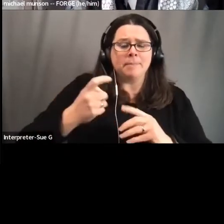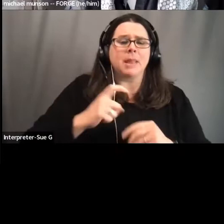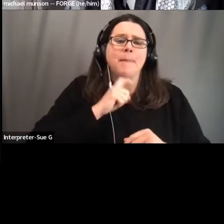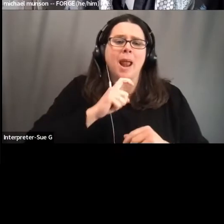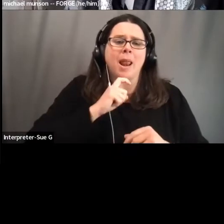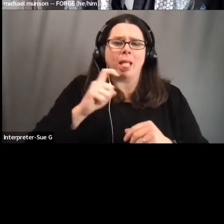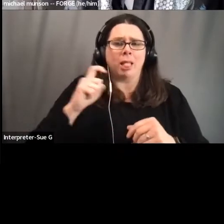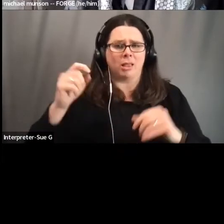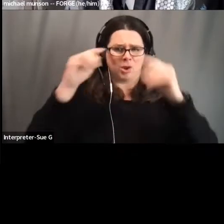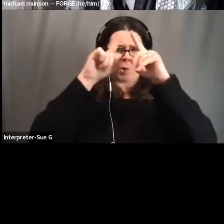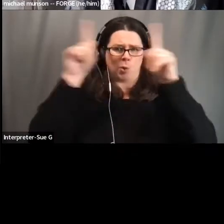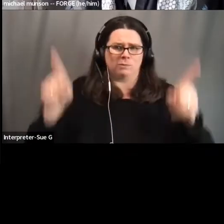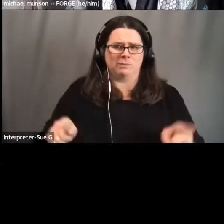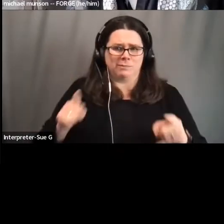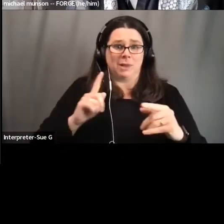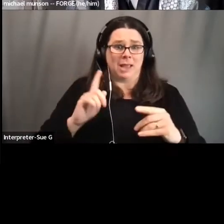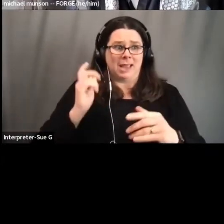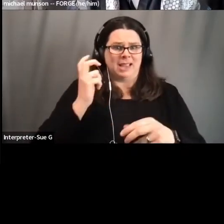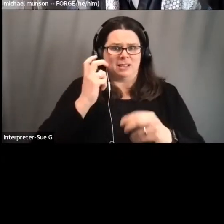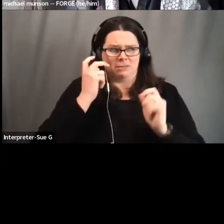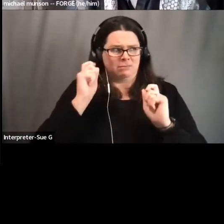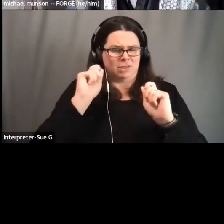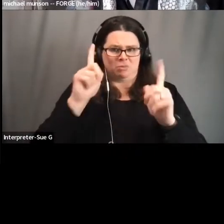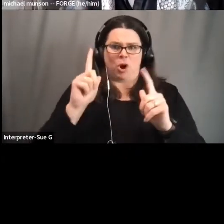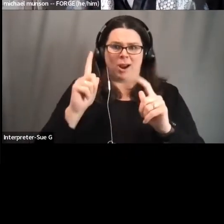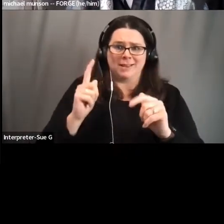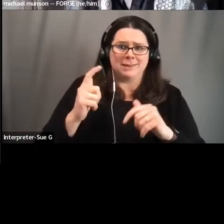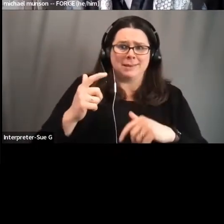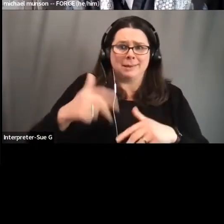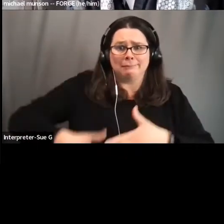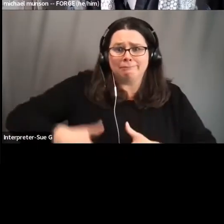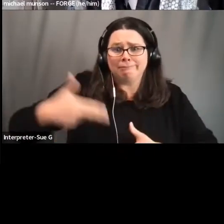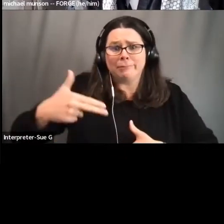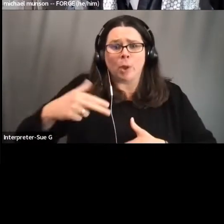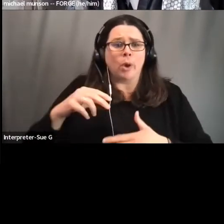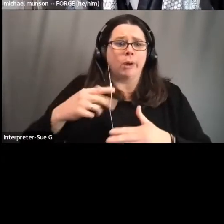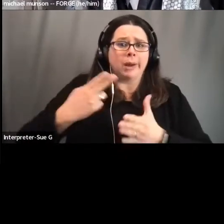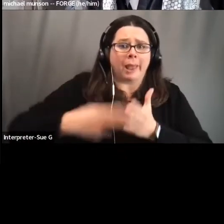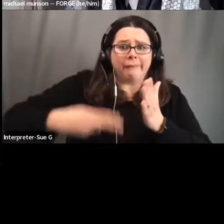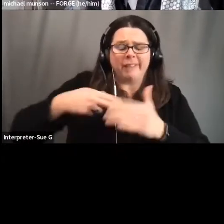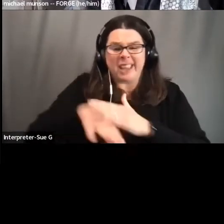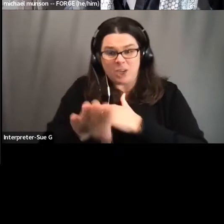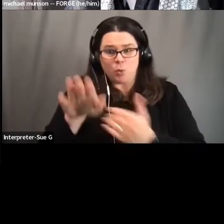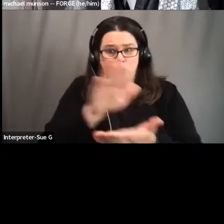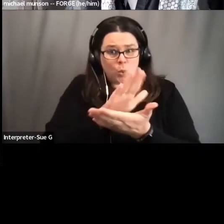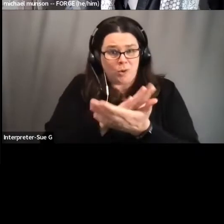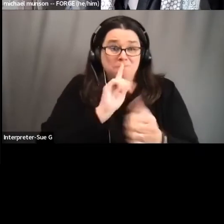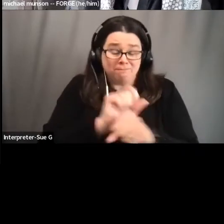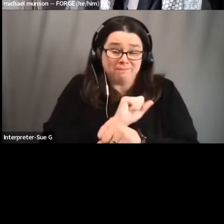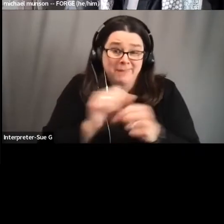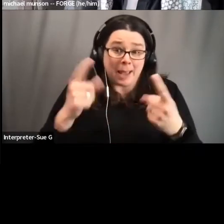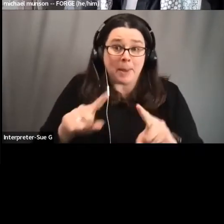are actually getting into schools or on the playgrounds or other areas. But trans kids, as well as other kids